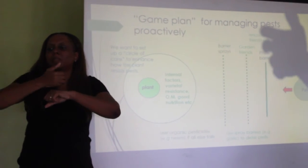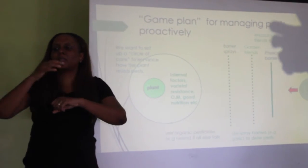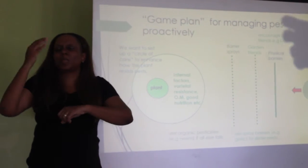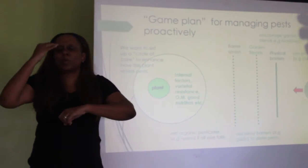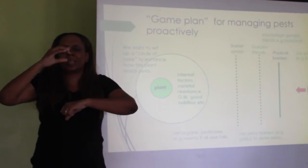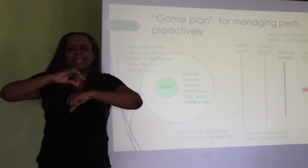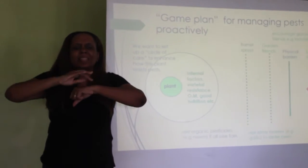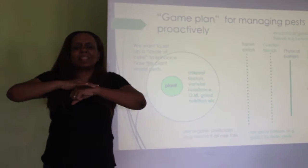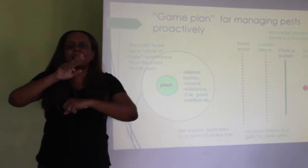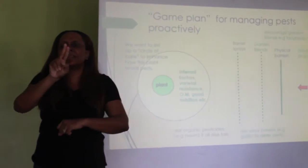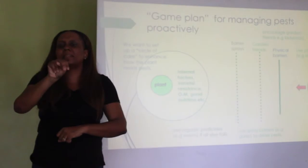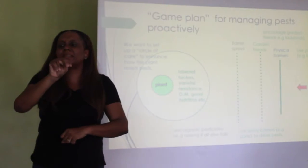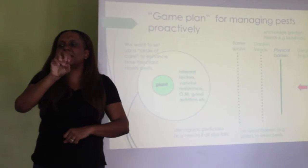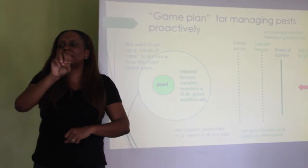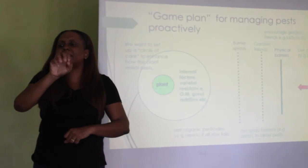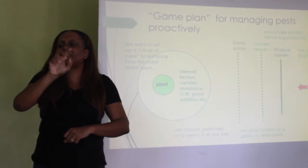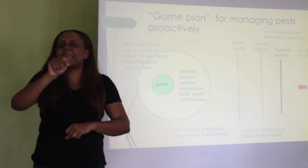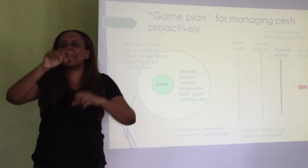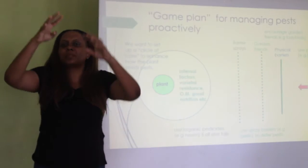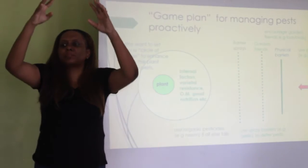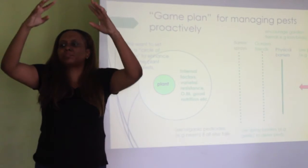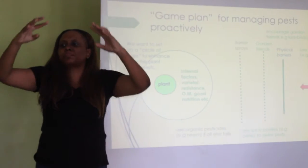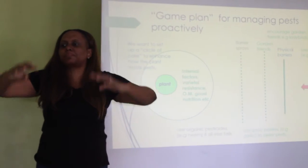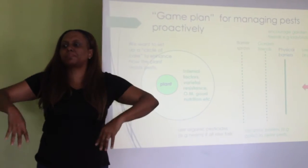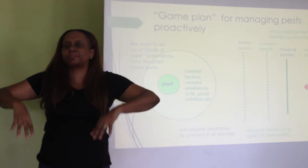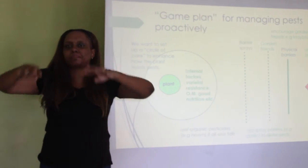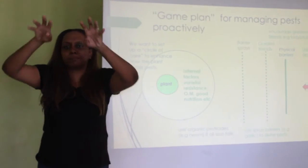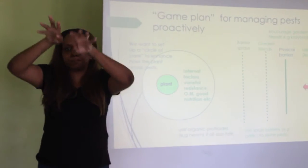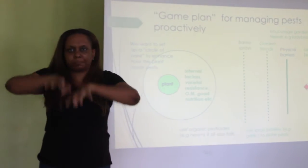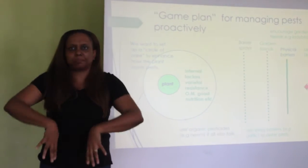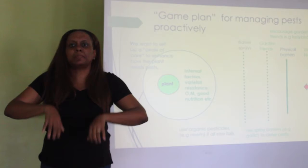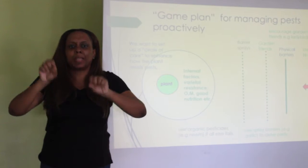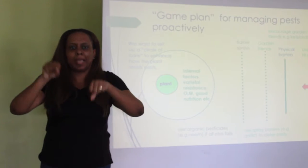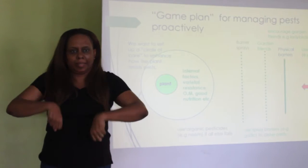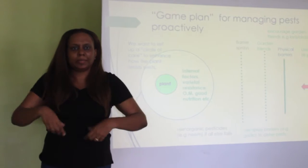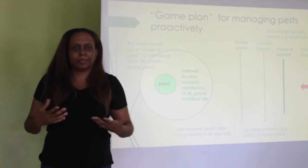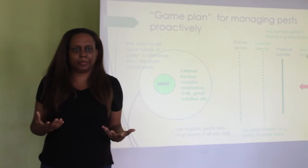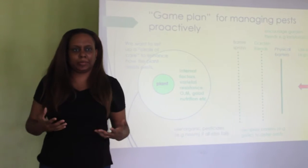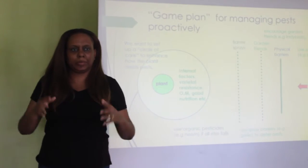you could even be walking for the black shades you just want to reduce the pest from coming in